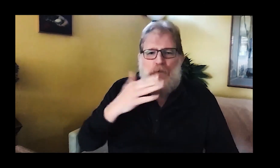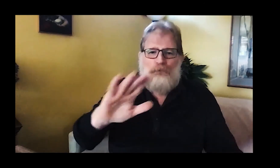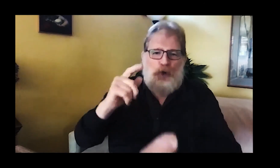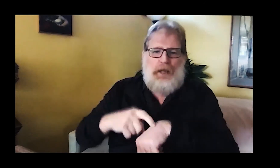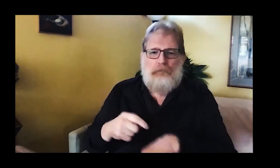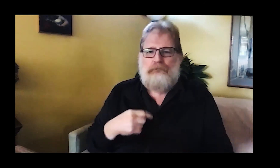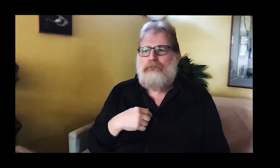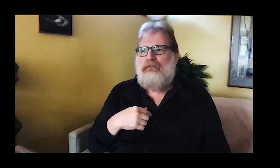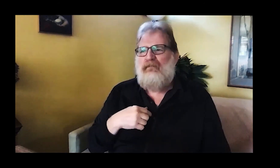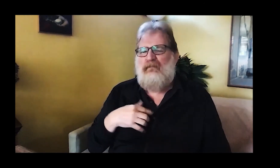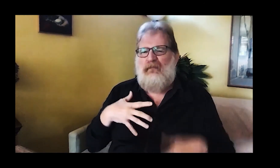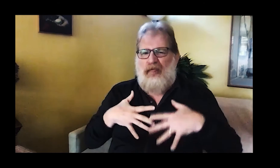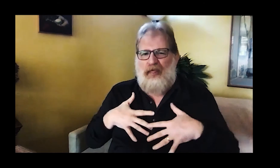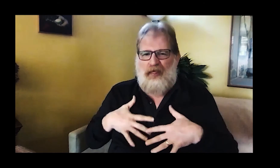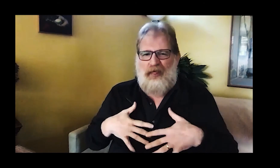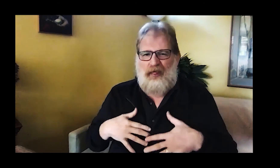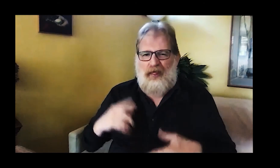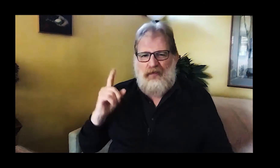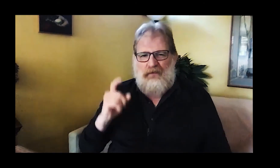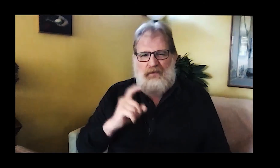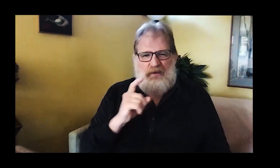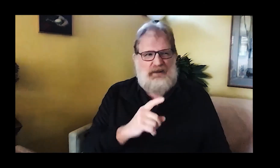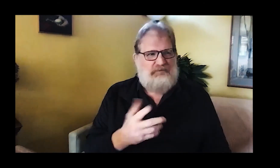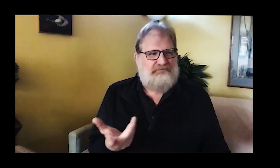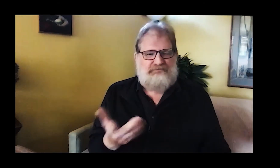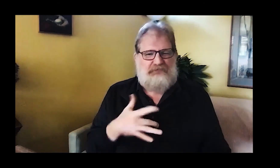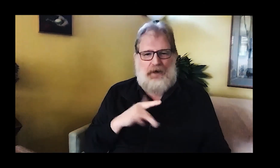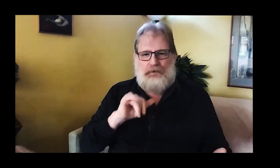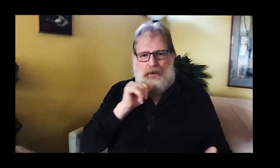thanks for your time. I was devastated. I thought nothing's going to come to that,